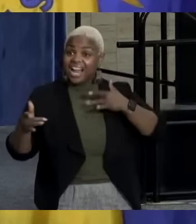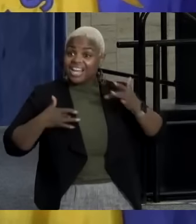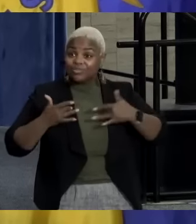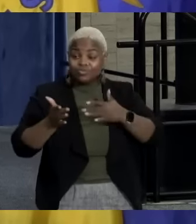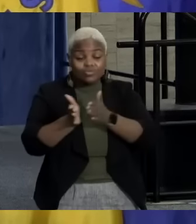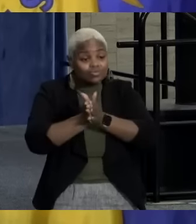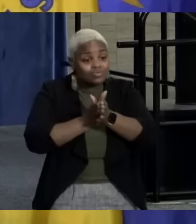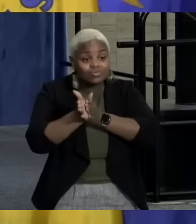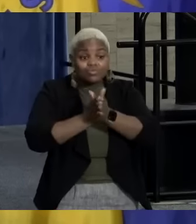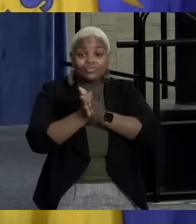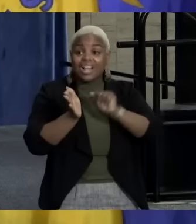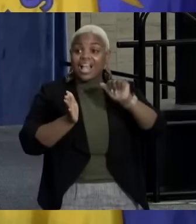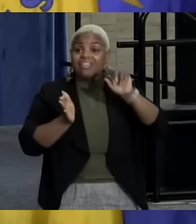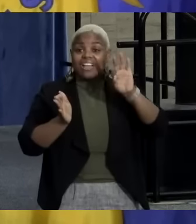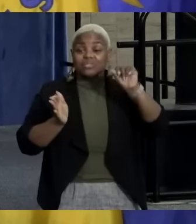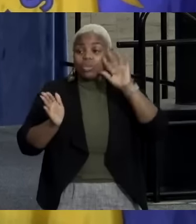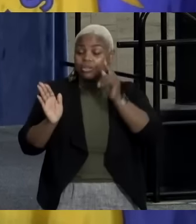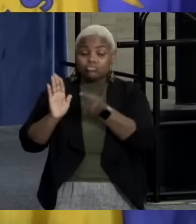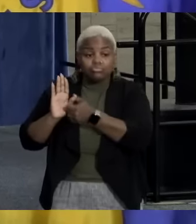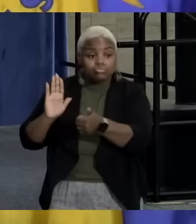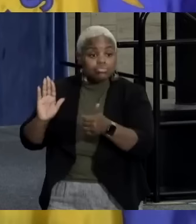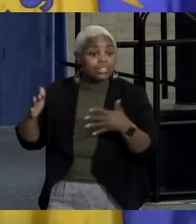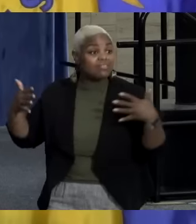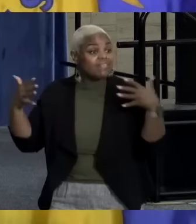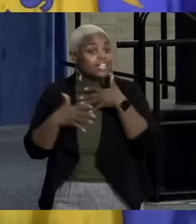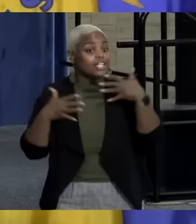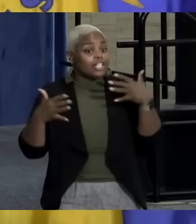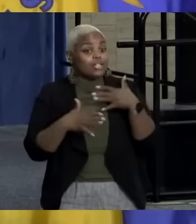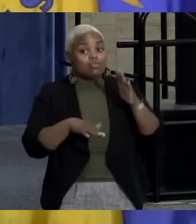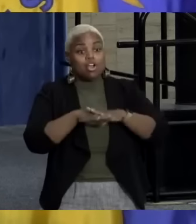you can remove a scary warning on your product.